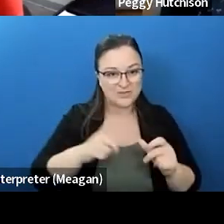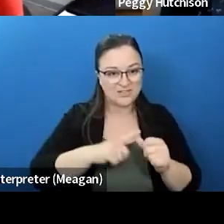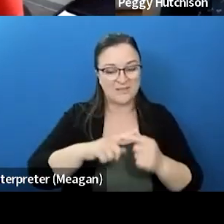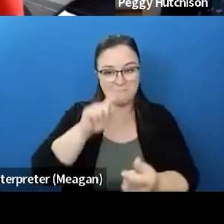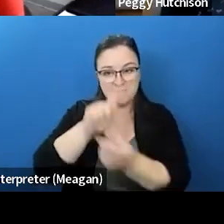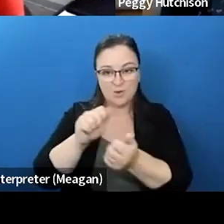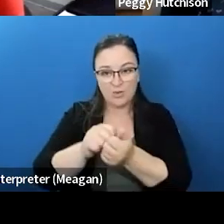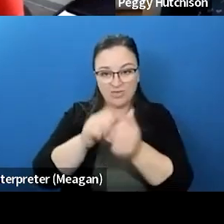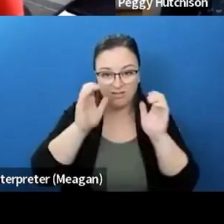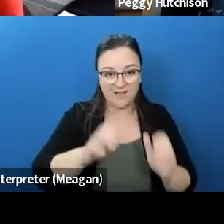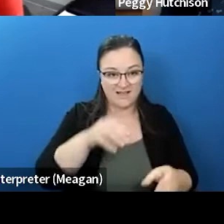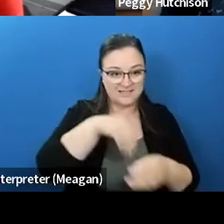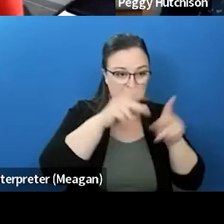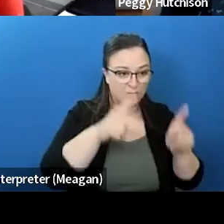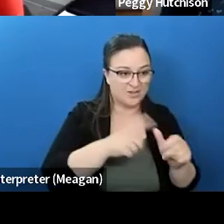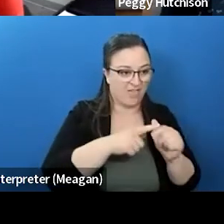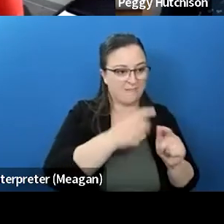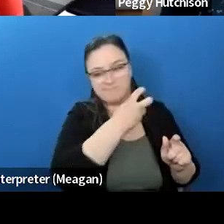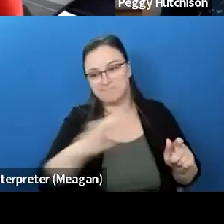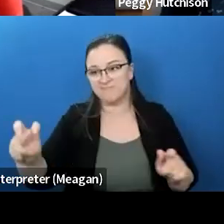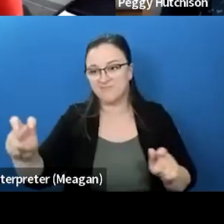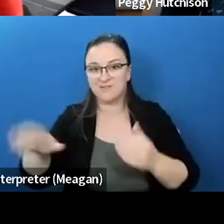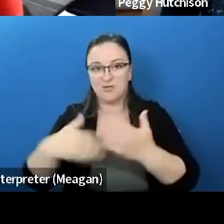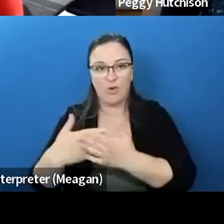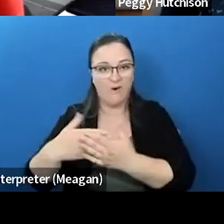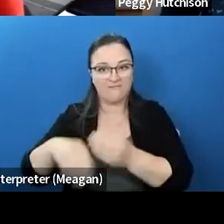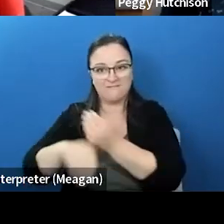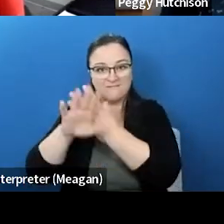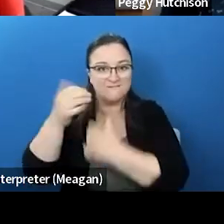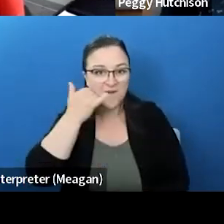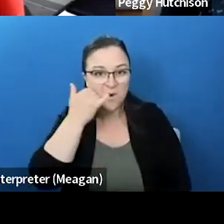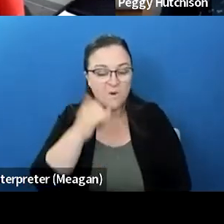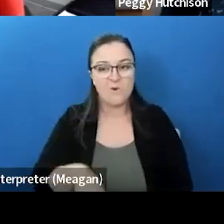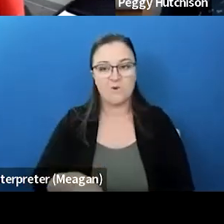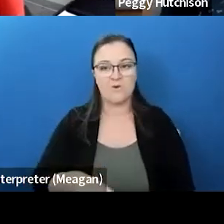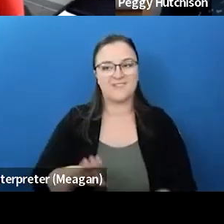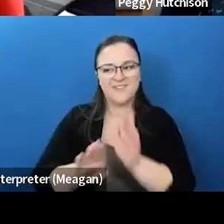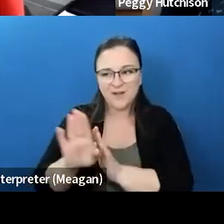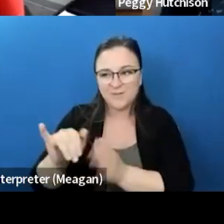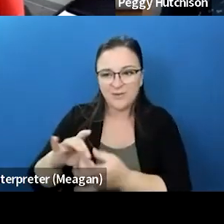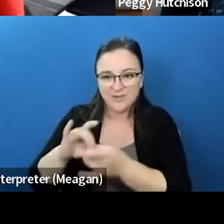in person and all of a sudden, you're not, it's all by phone, just building that rapport, that was difficult.